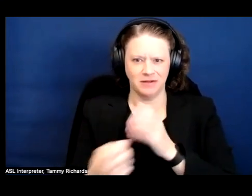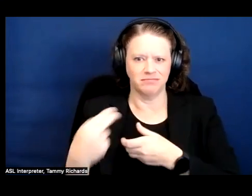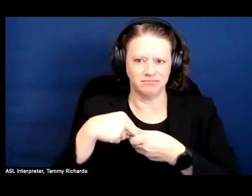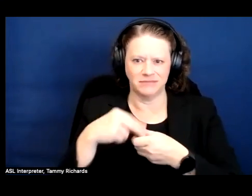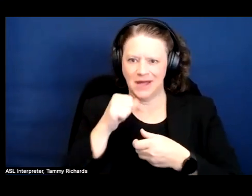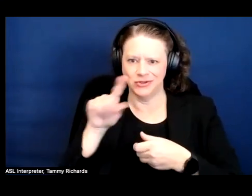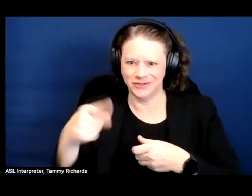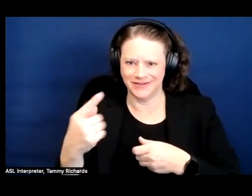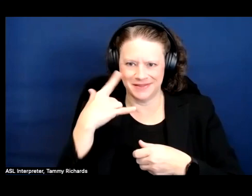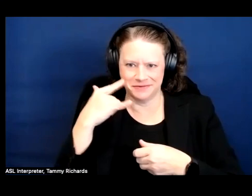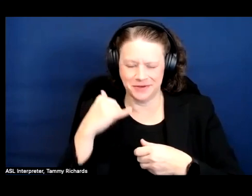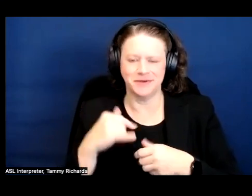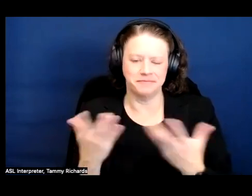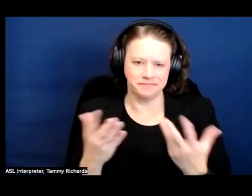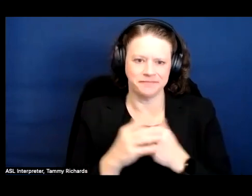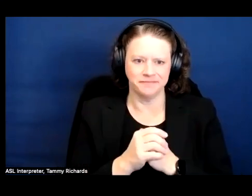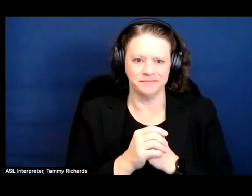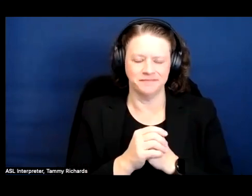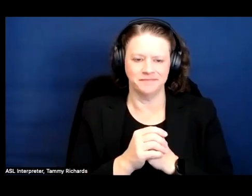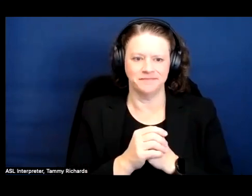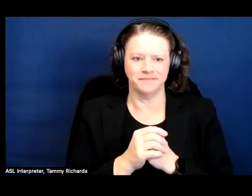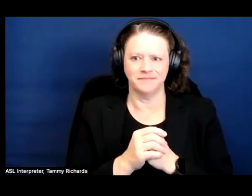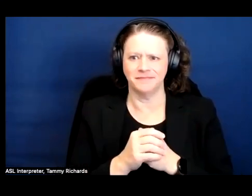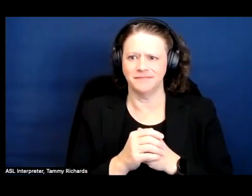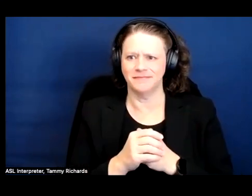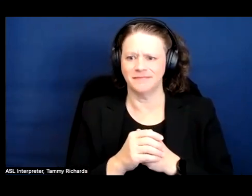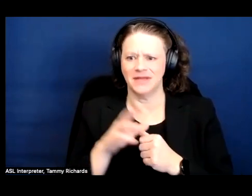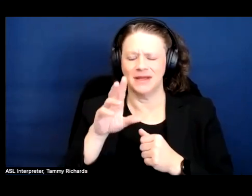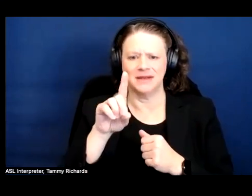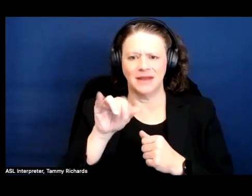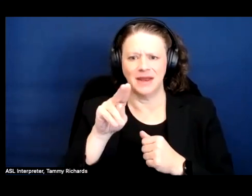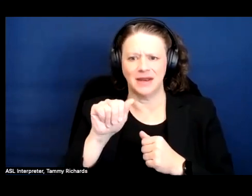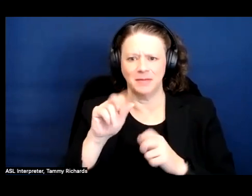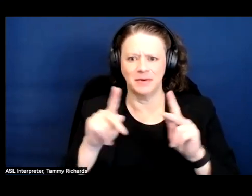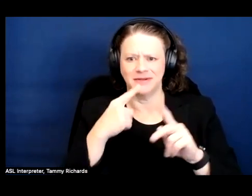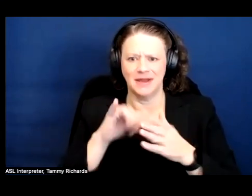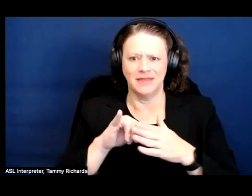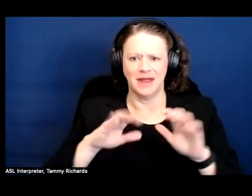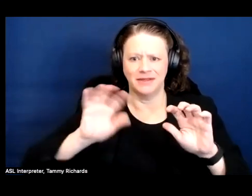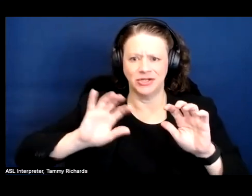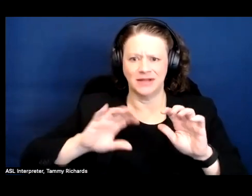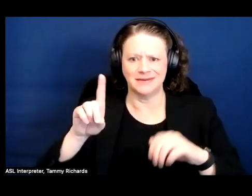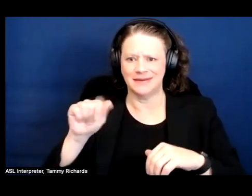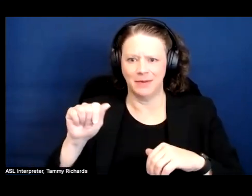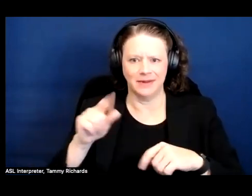at a particular housing complex or unit, that should be waived as a reasonable accommodation